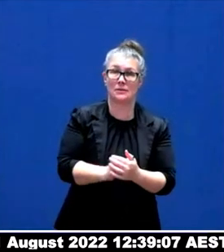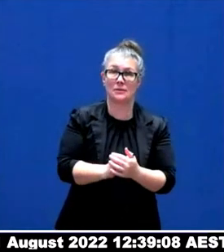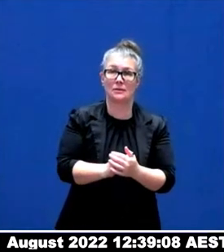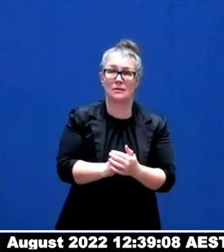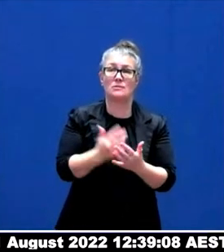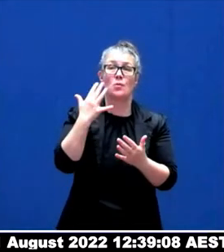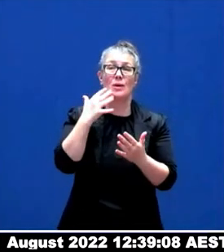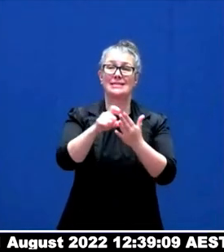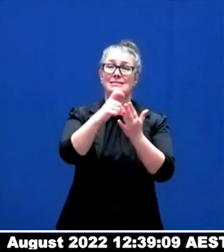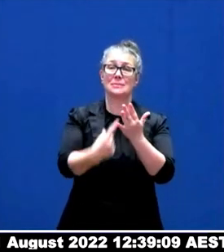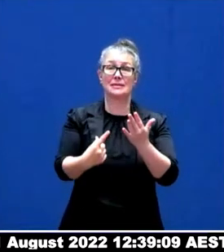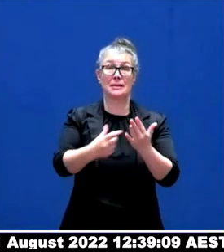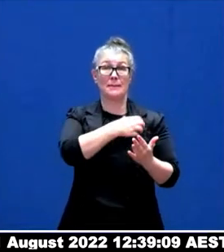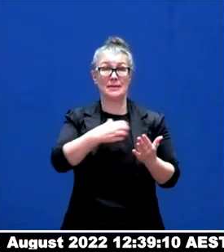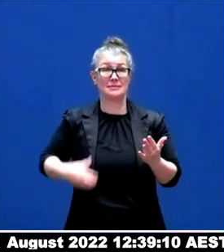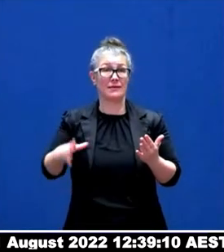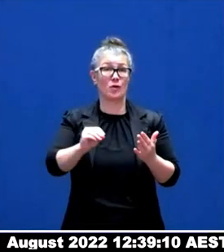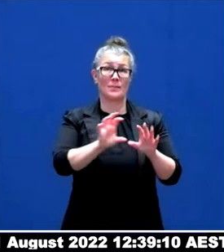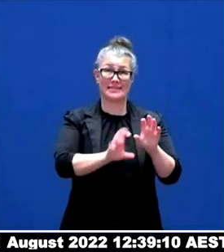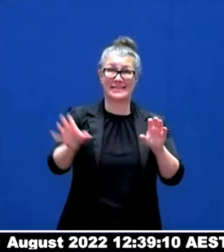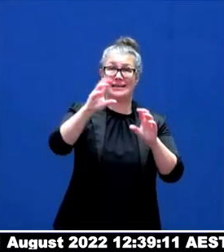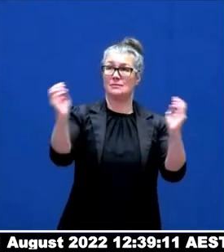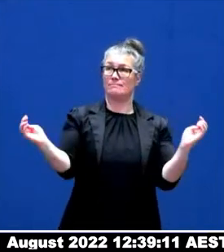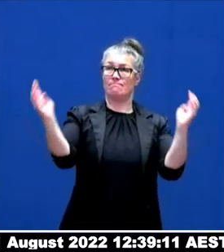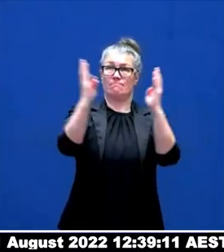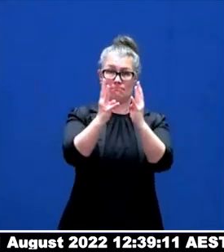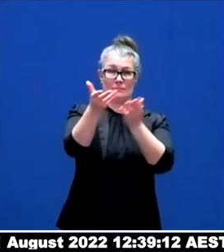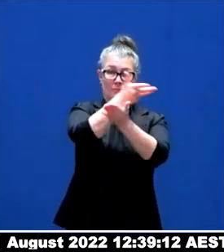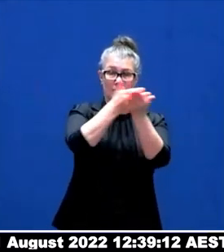from states and territories meet and the interfaces that it has with Housing will